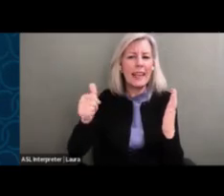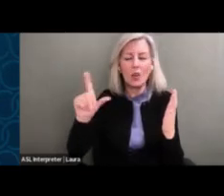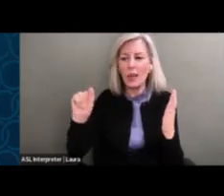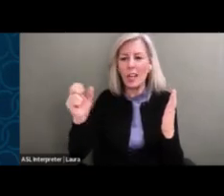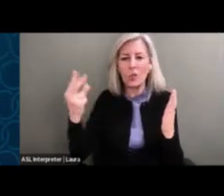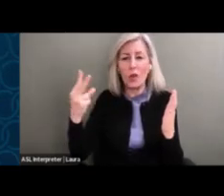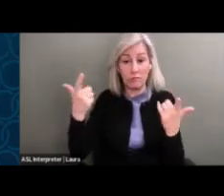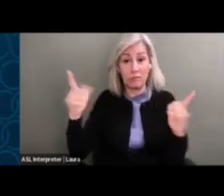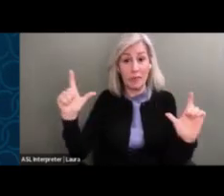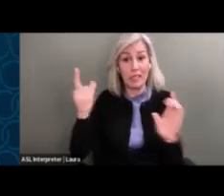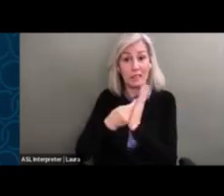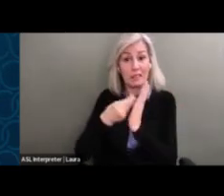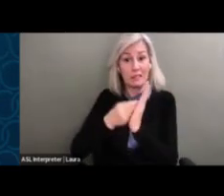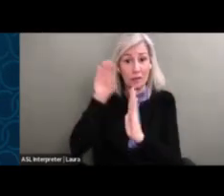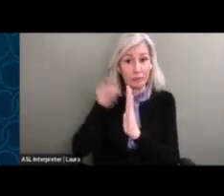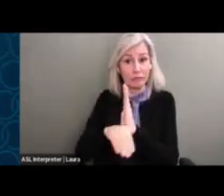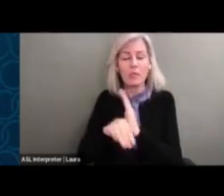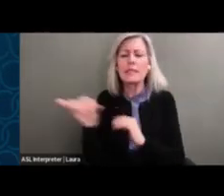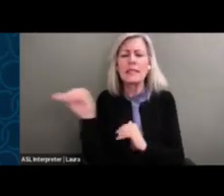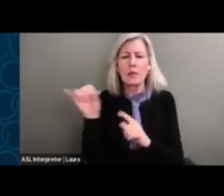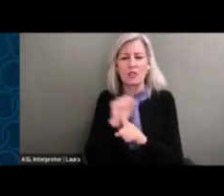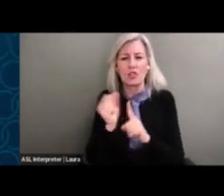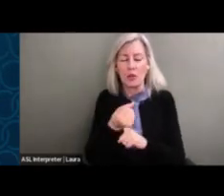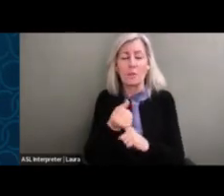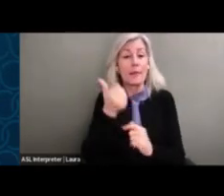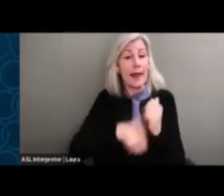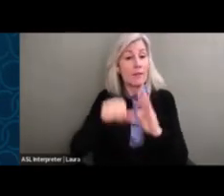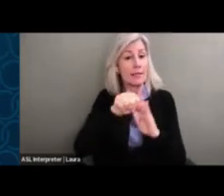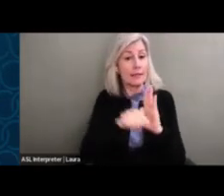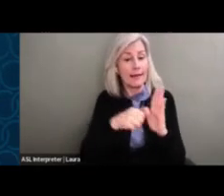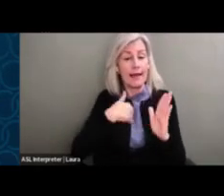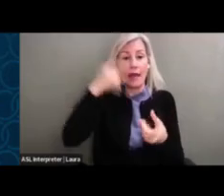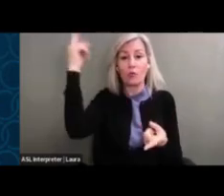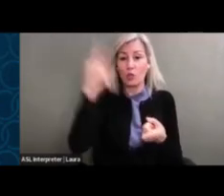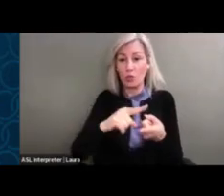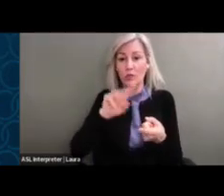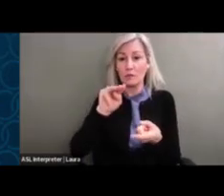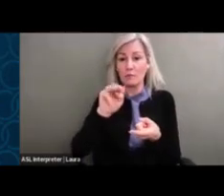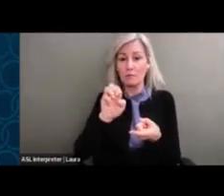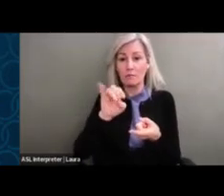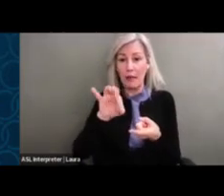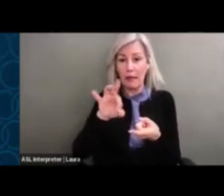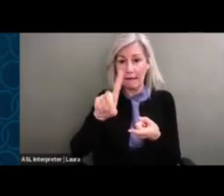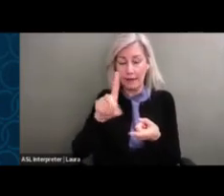Over the summer, we looked at the (unknown term) assessment from 2011 - 2012,